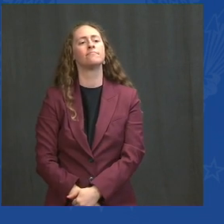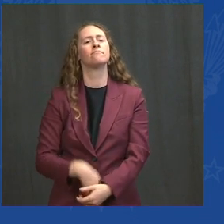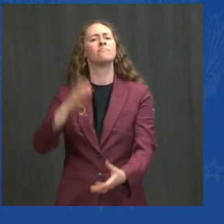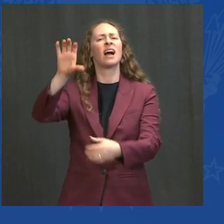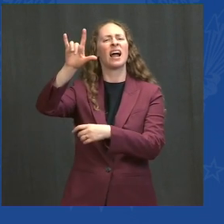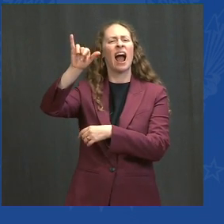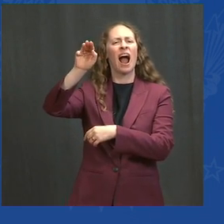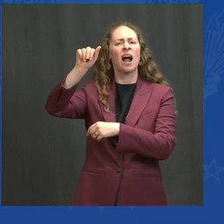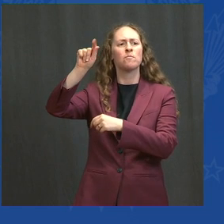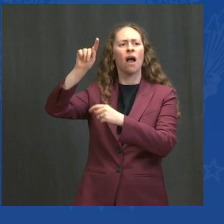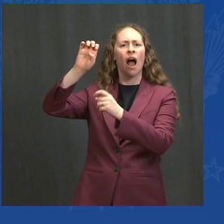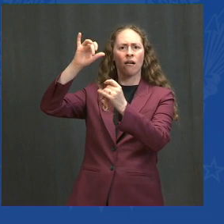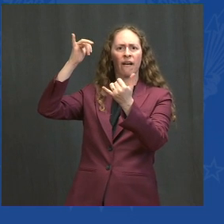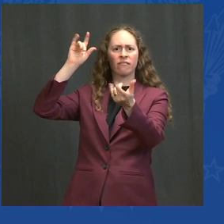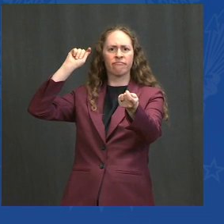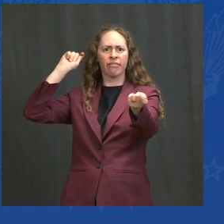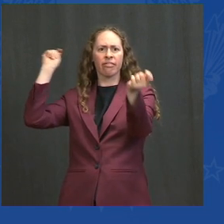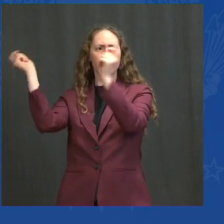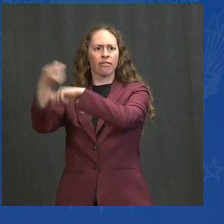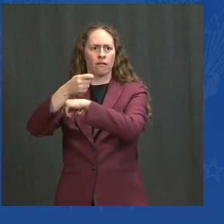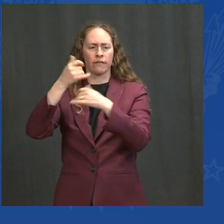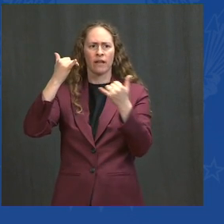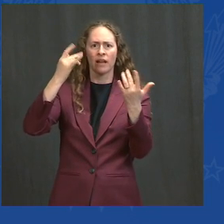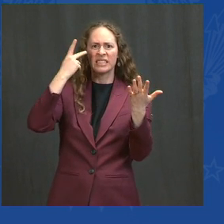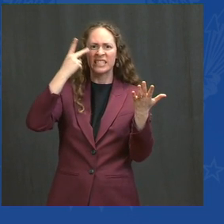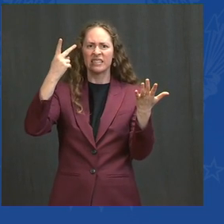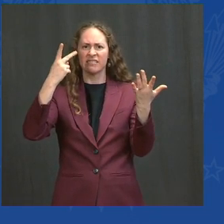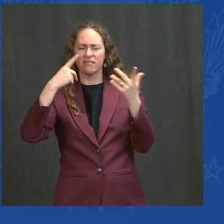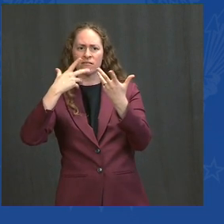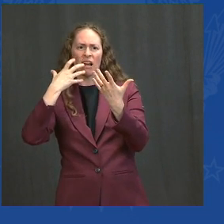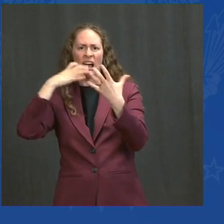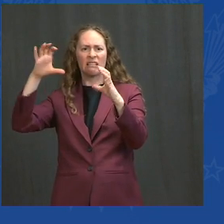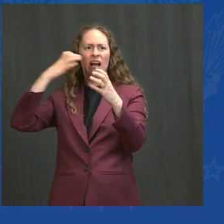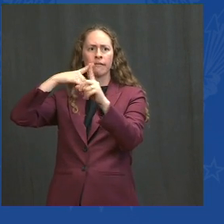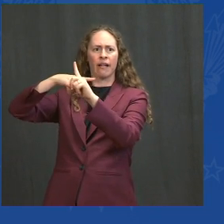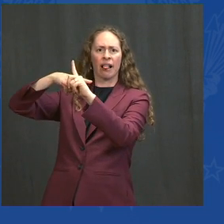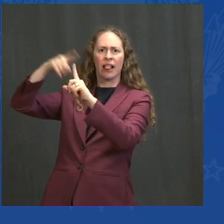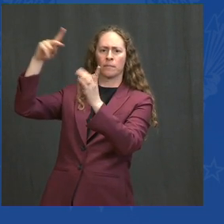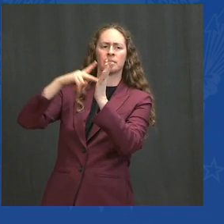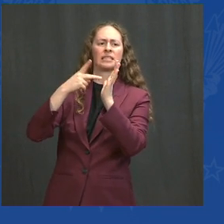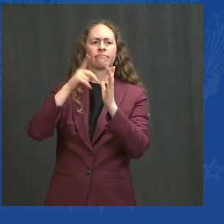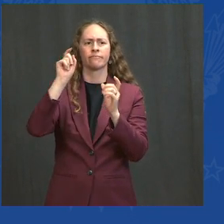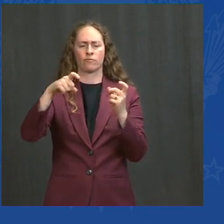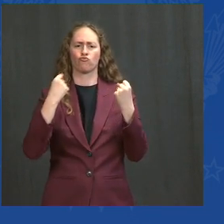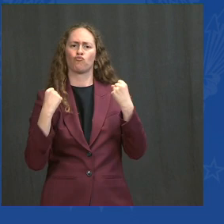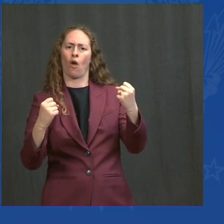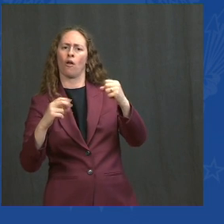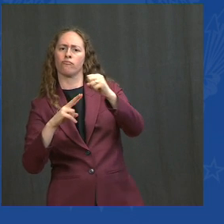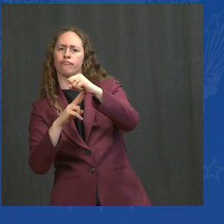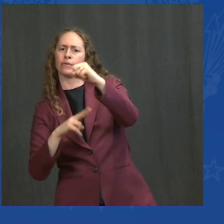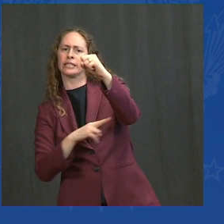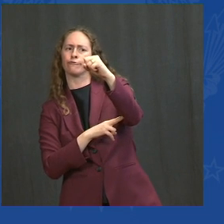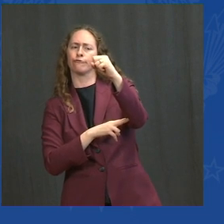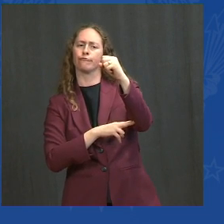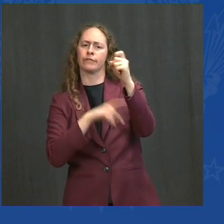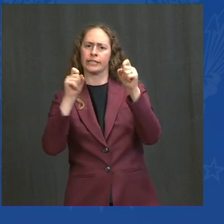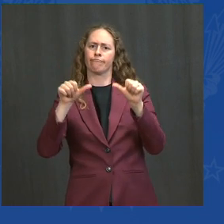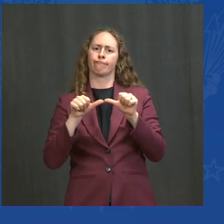we need to make investments to build a more resilient grid to carry this electricity. The majority of the nation's grid is aging.